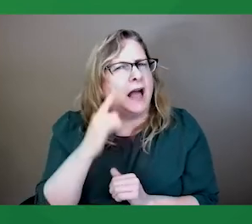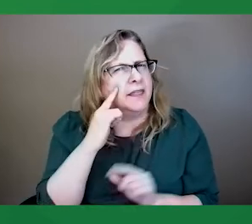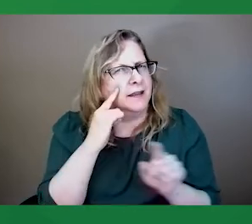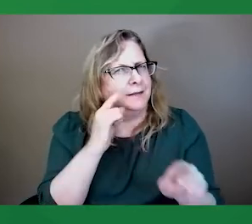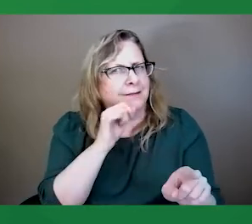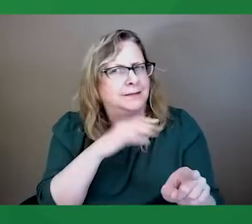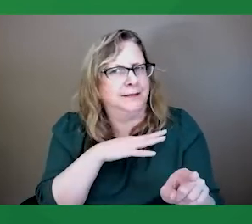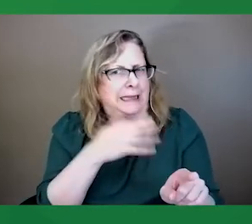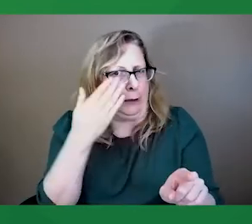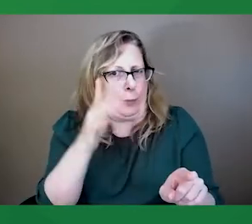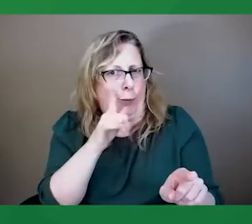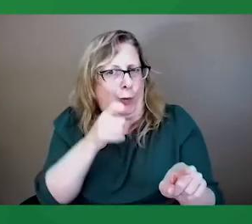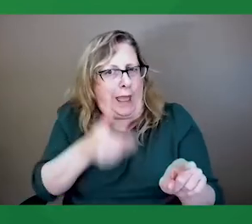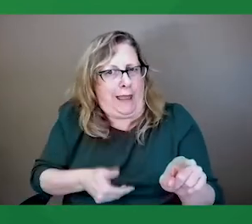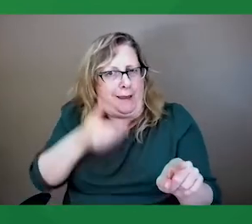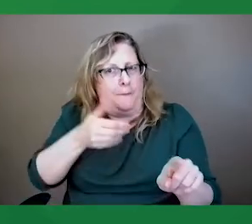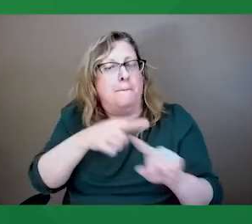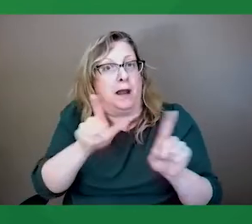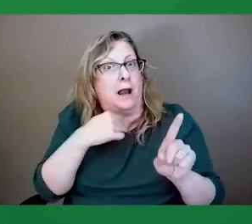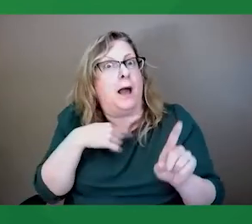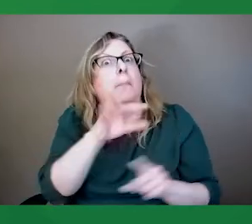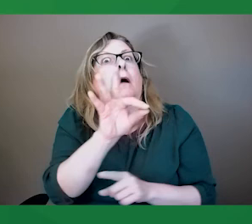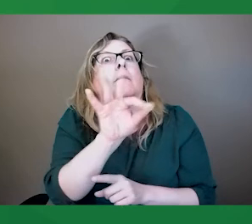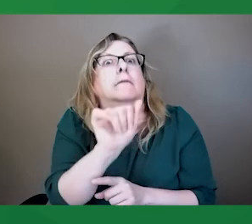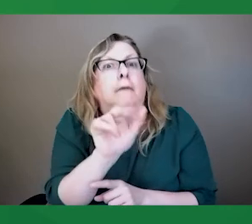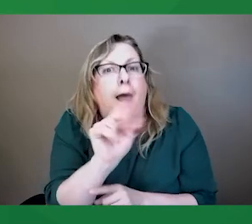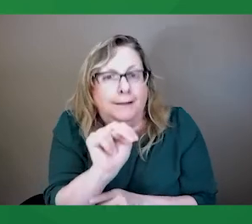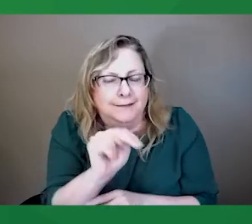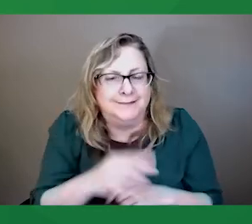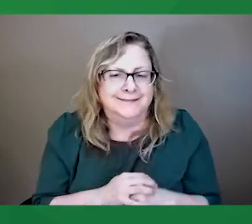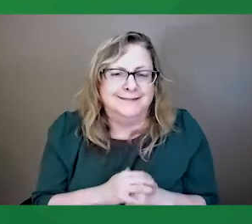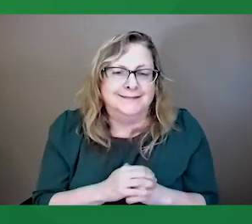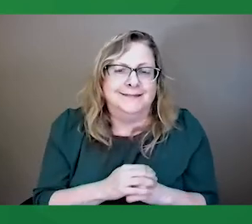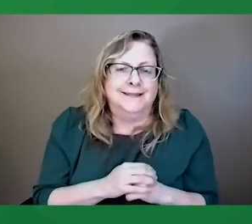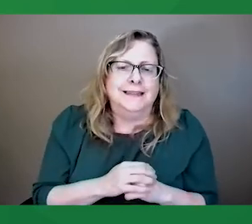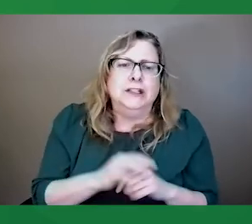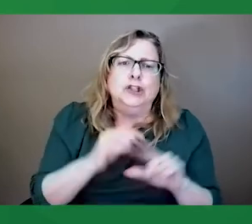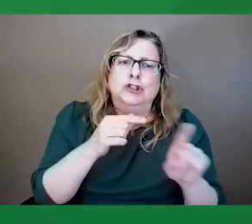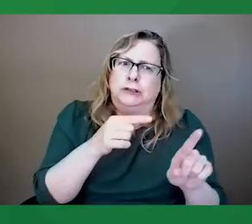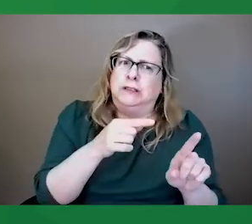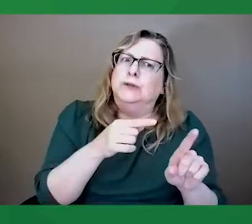but I'm a fan of hers. And Liz Jackson is probably the biggest critique